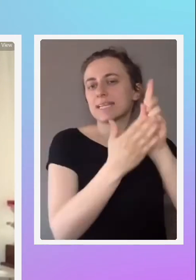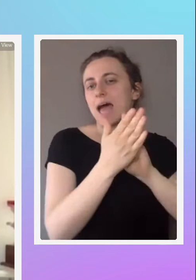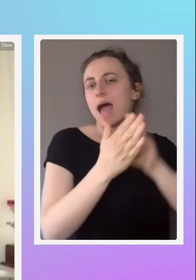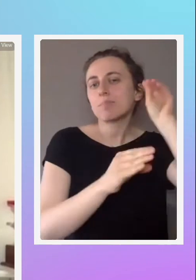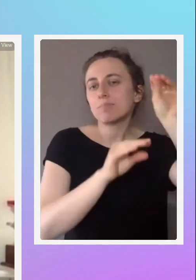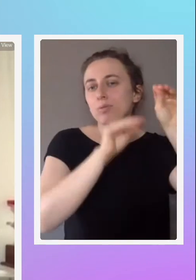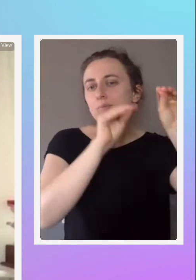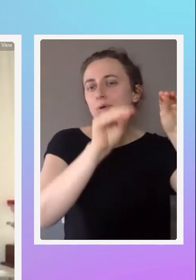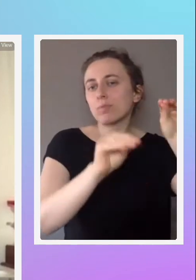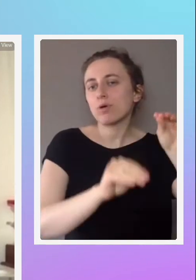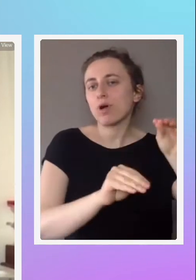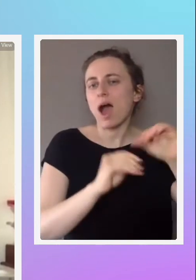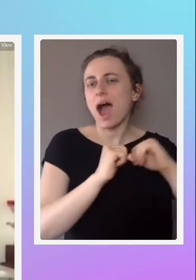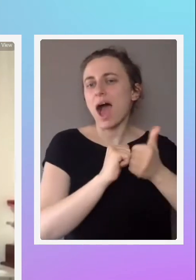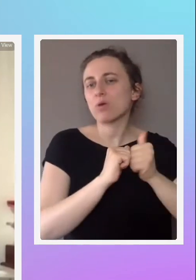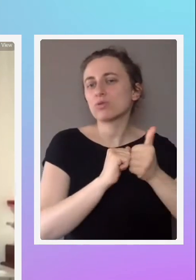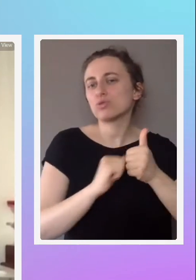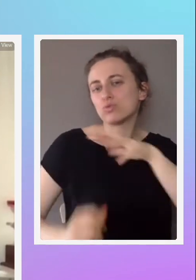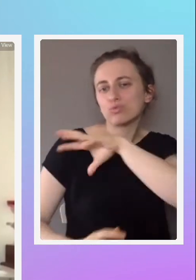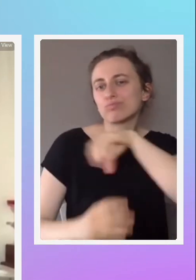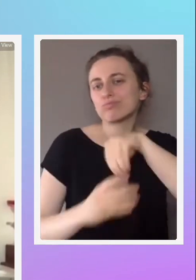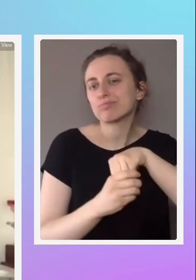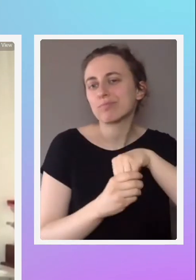kind of utility in having a visual commentary